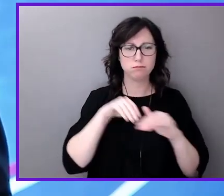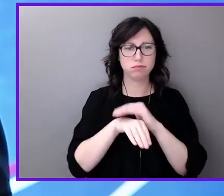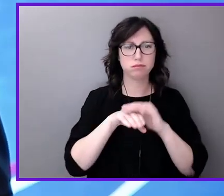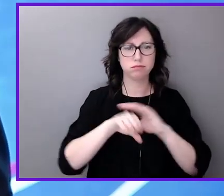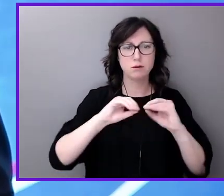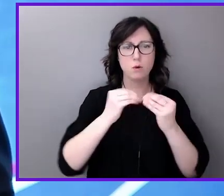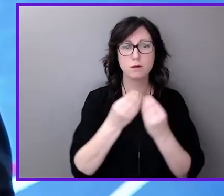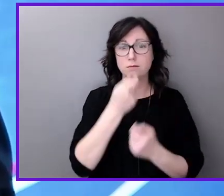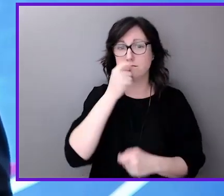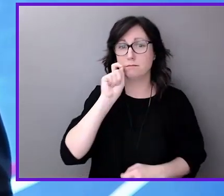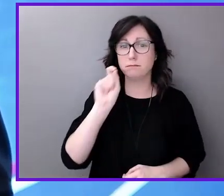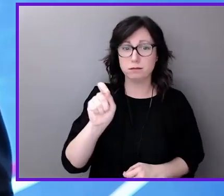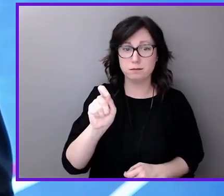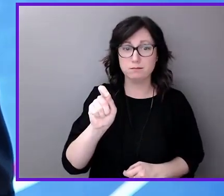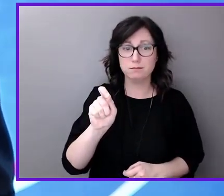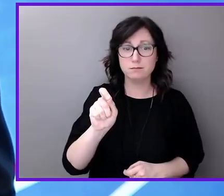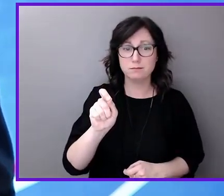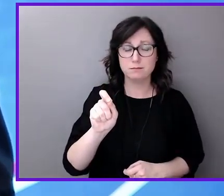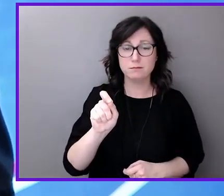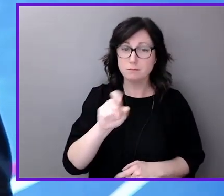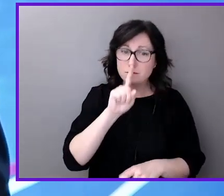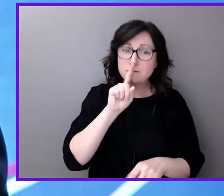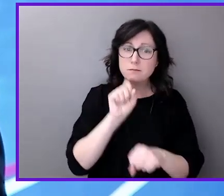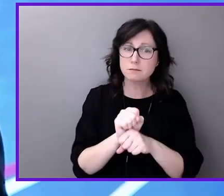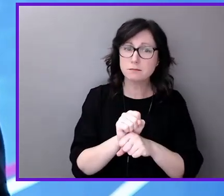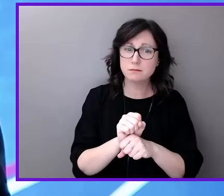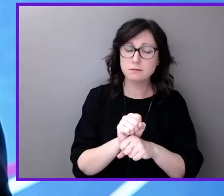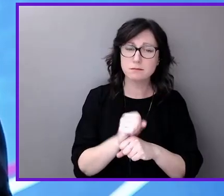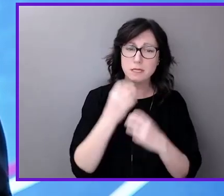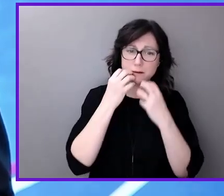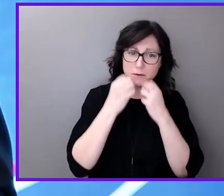And I mean it and it’s very important because we have